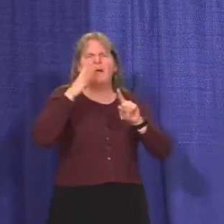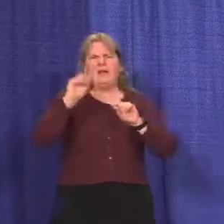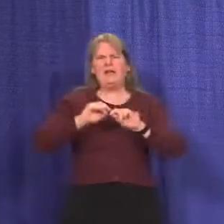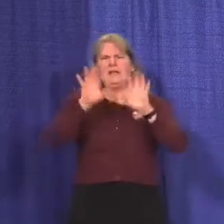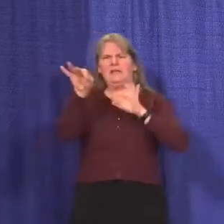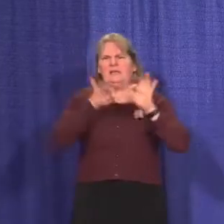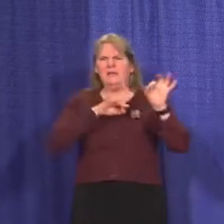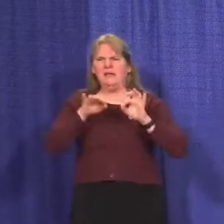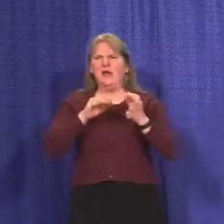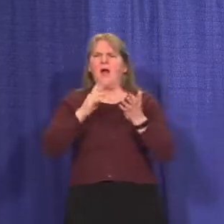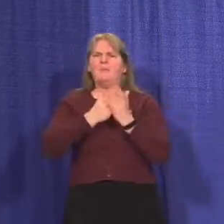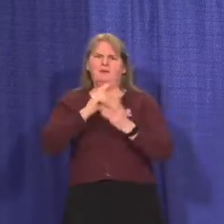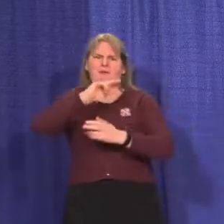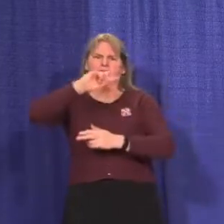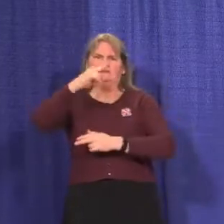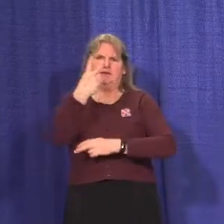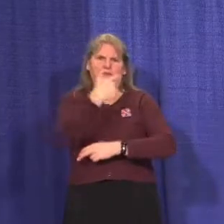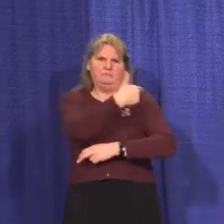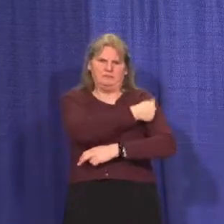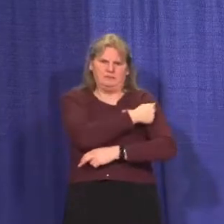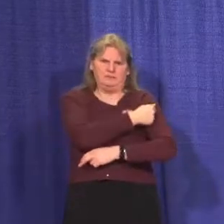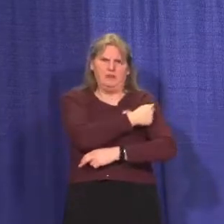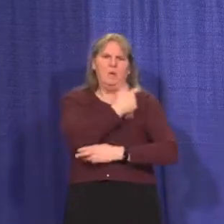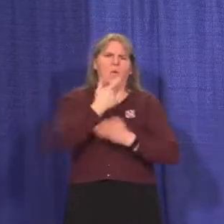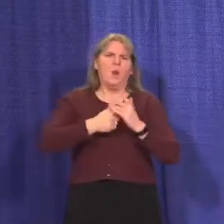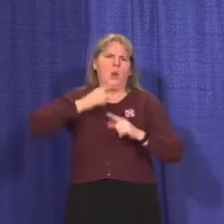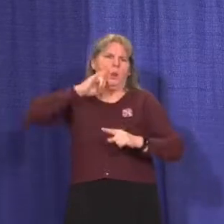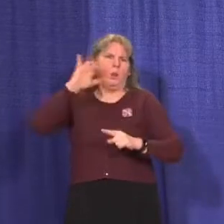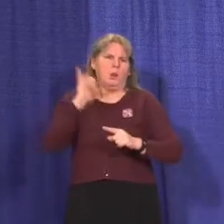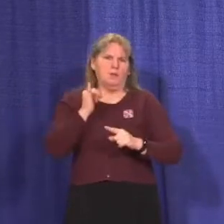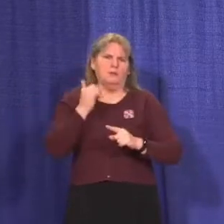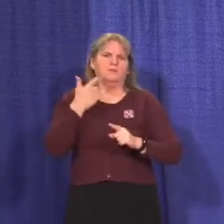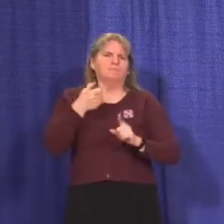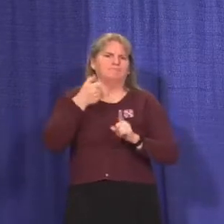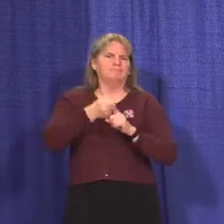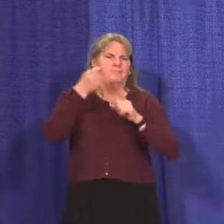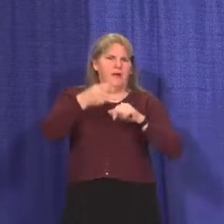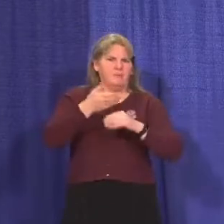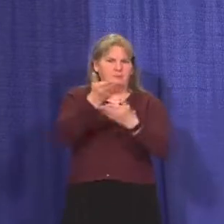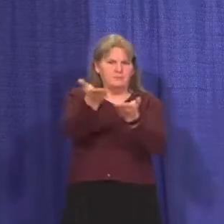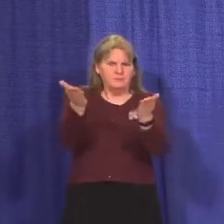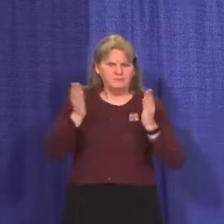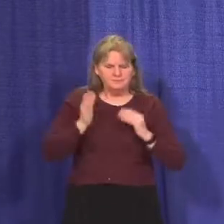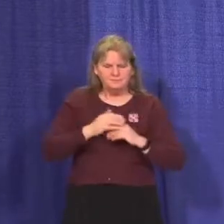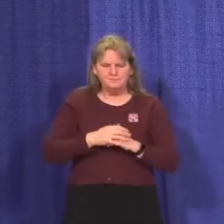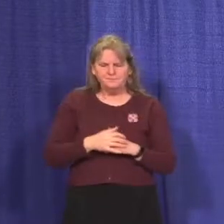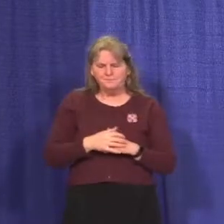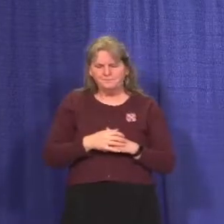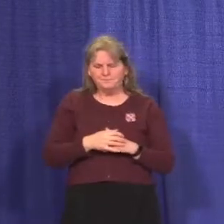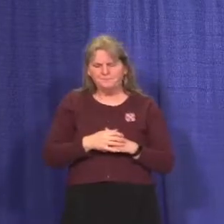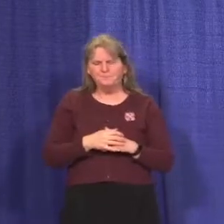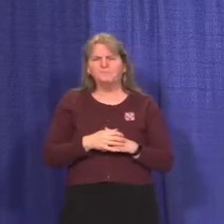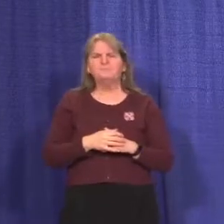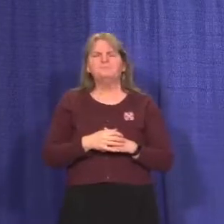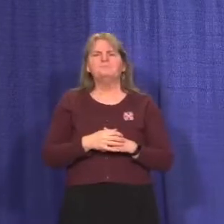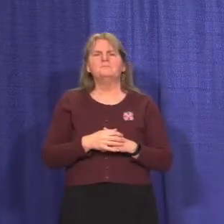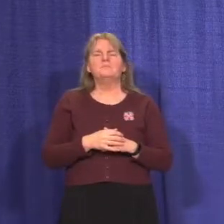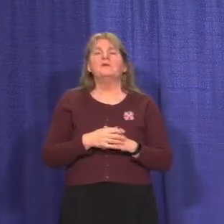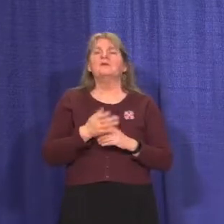express. And second doses are a pain in